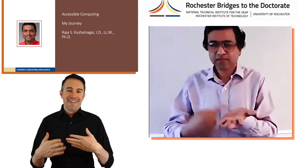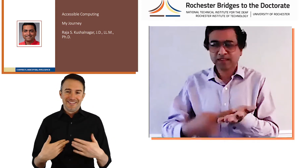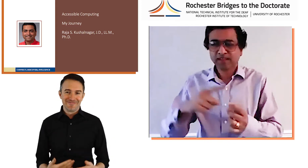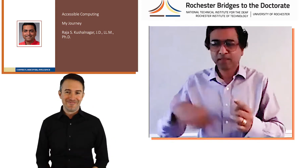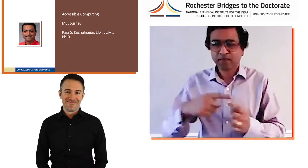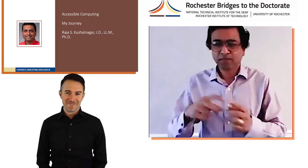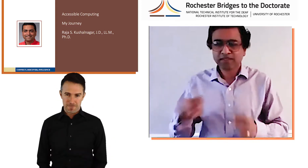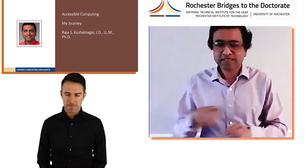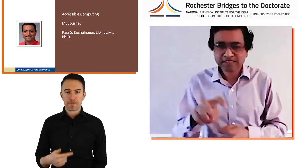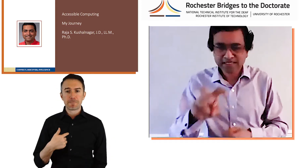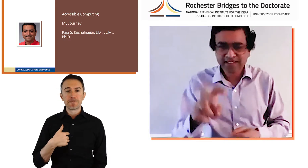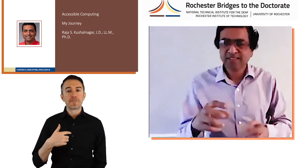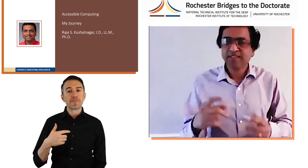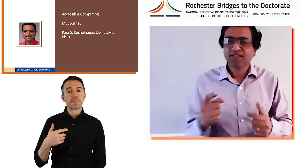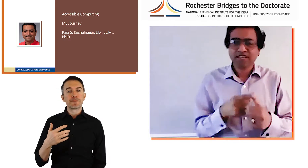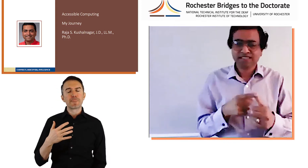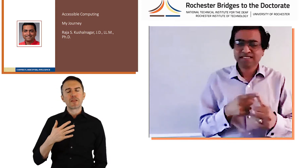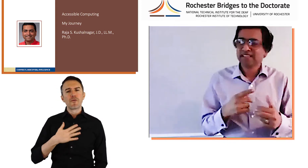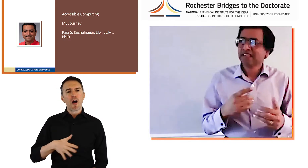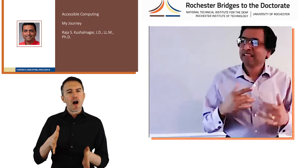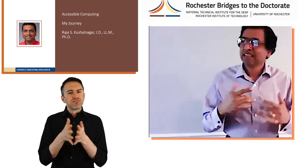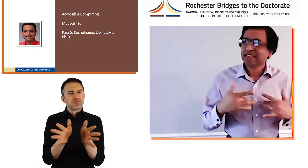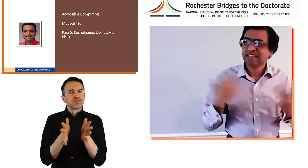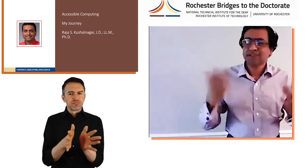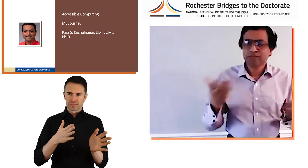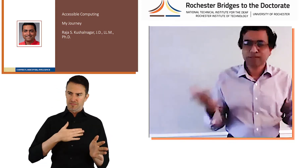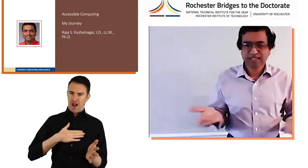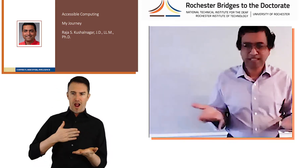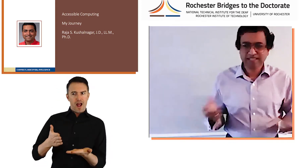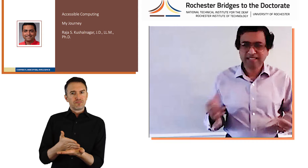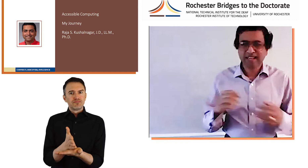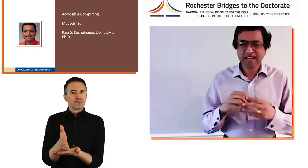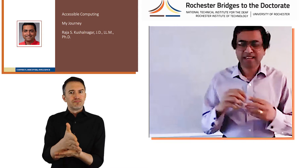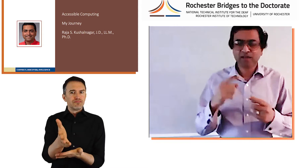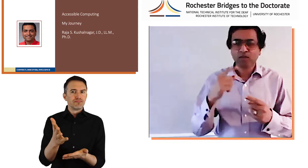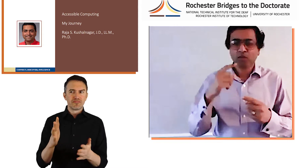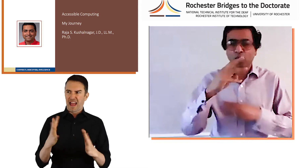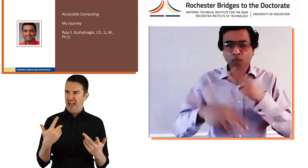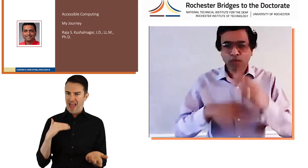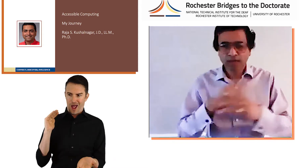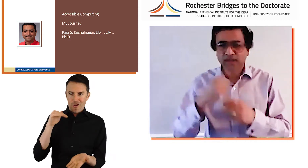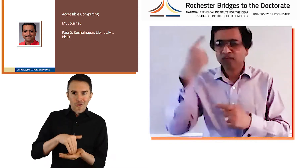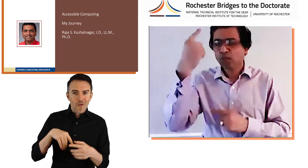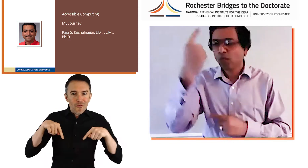But I care how you spell it. So, today I'll be talking about my journey, and first of all I want to say that